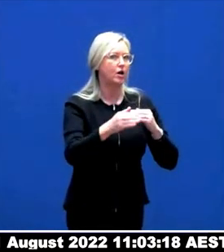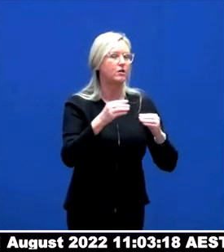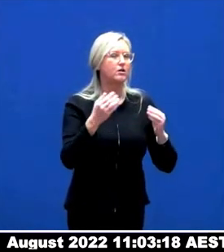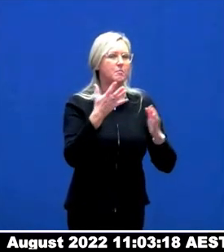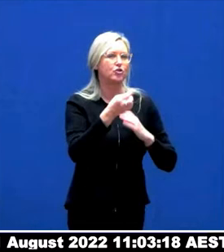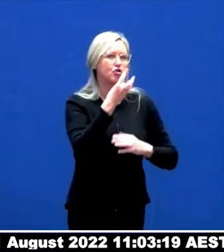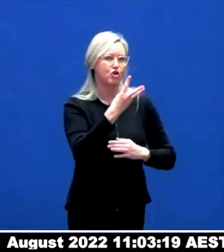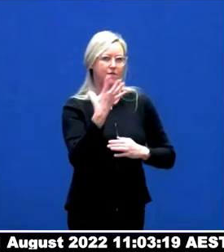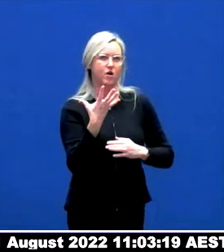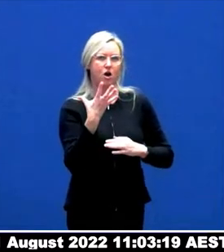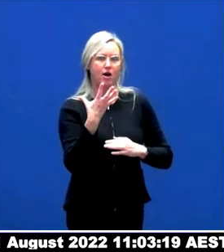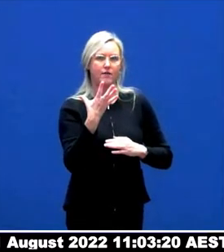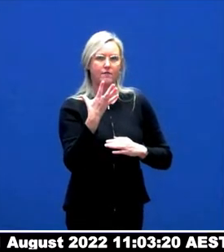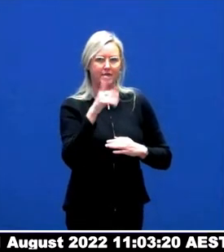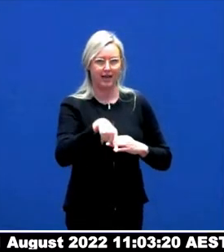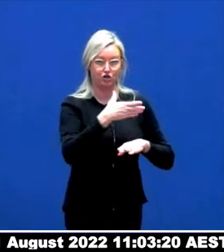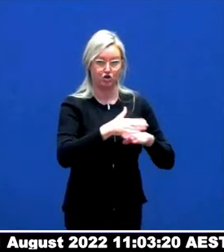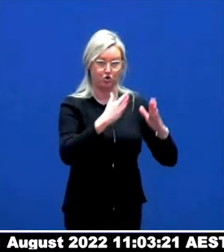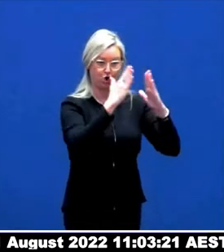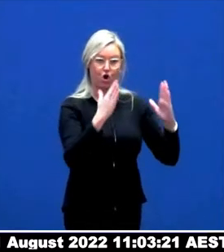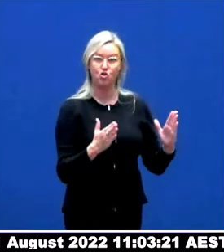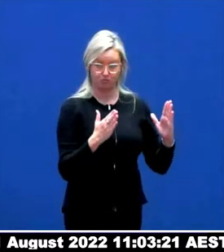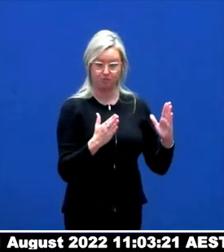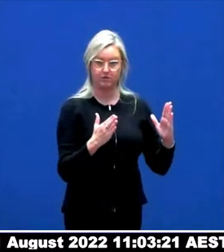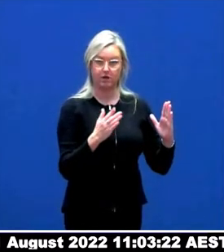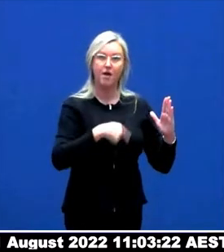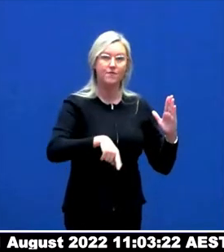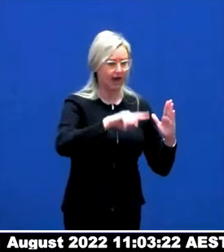constructed in accordance with those universal design principles.